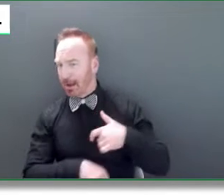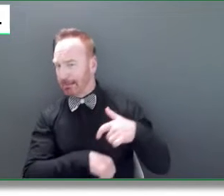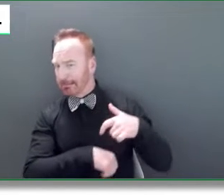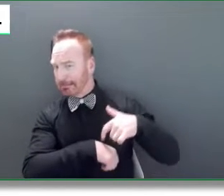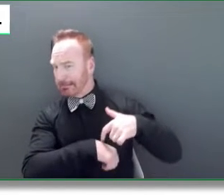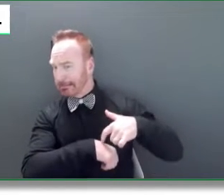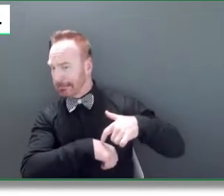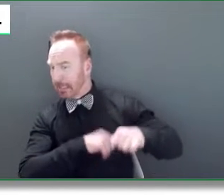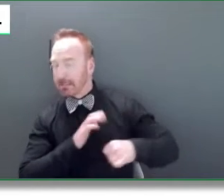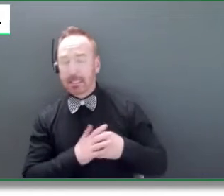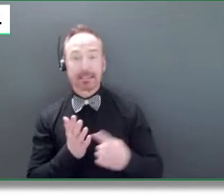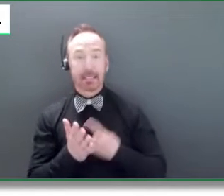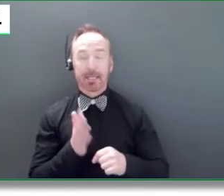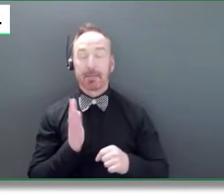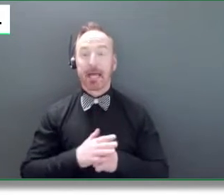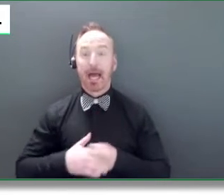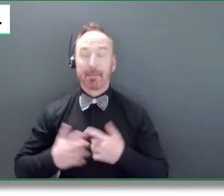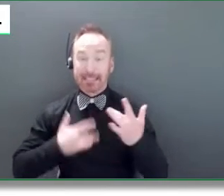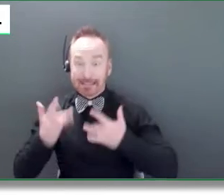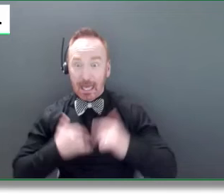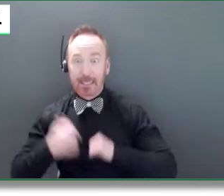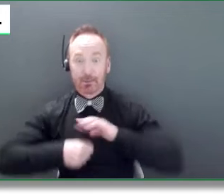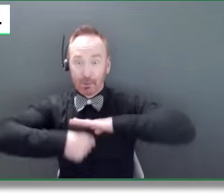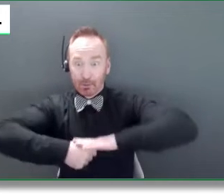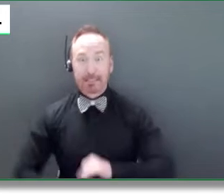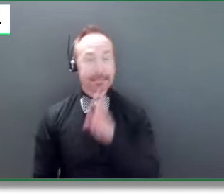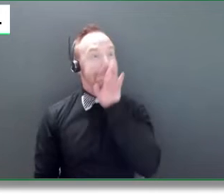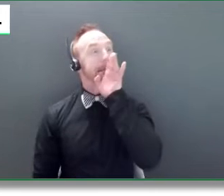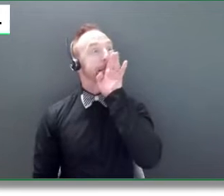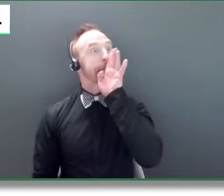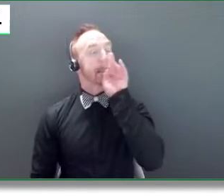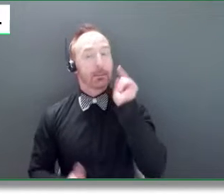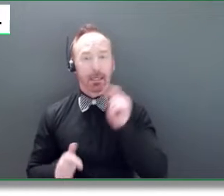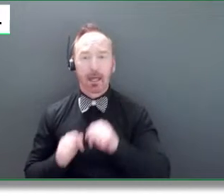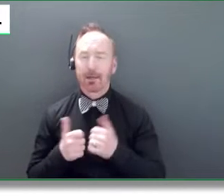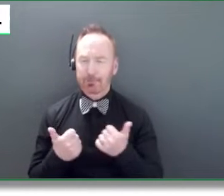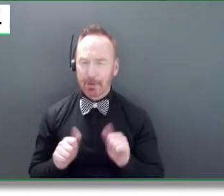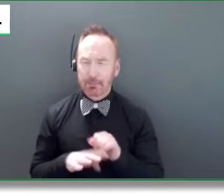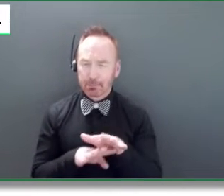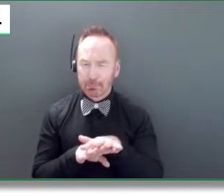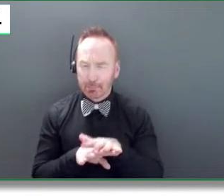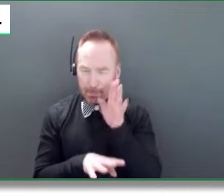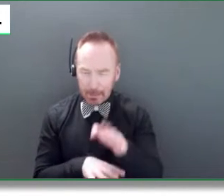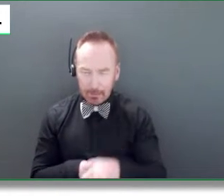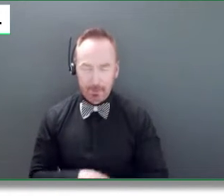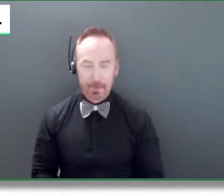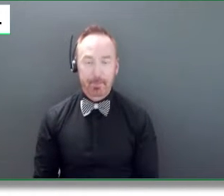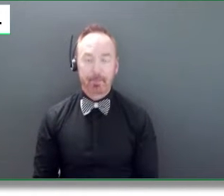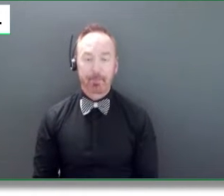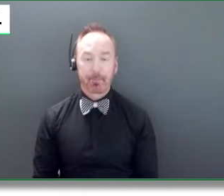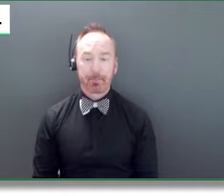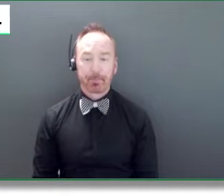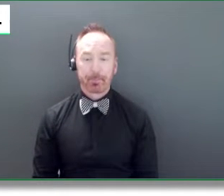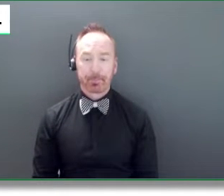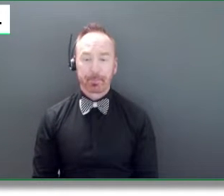excited and stressed, I start speaking faster. I'm going to try to slow down for you.